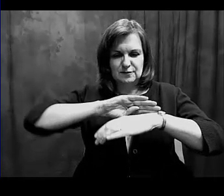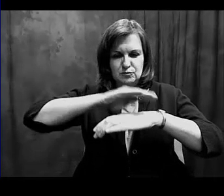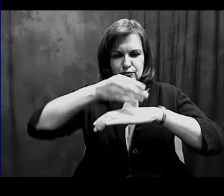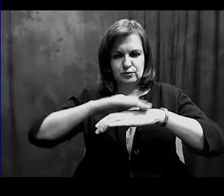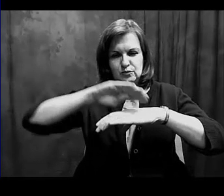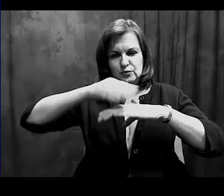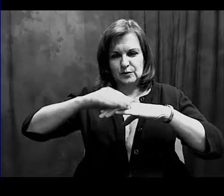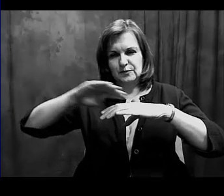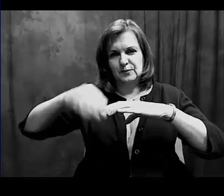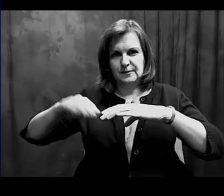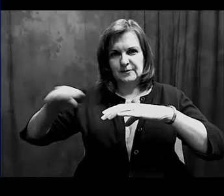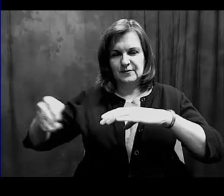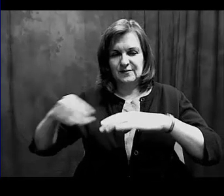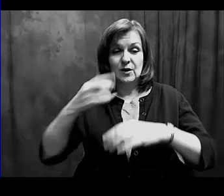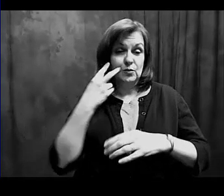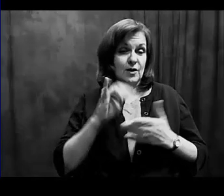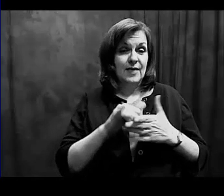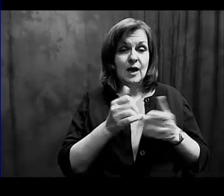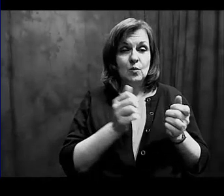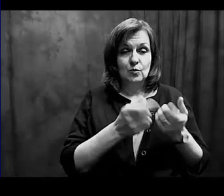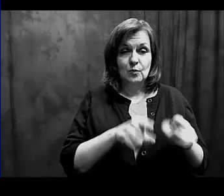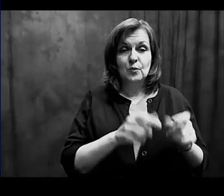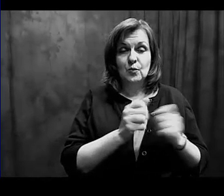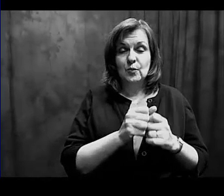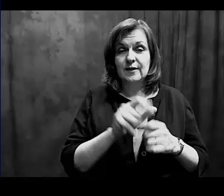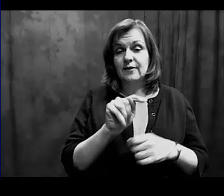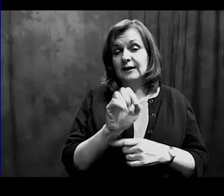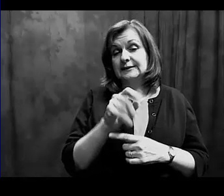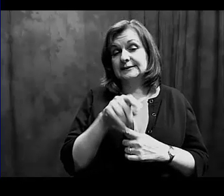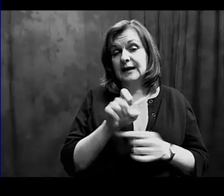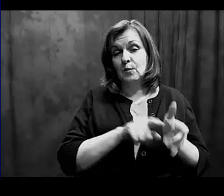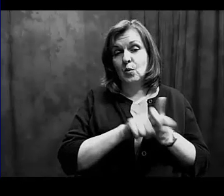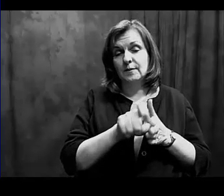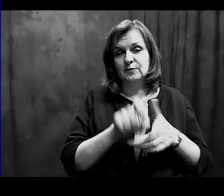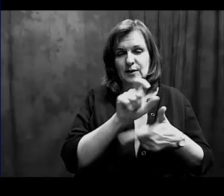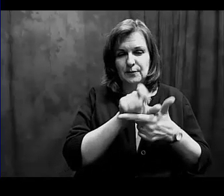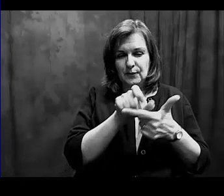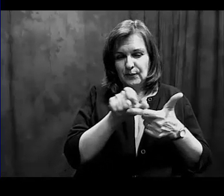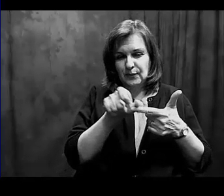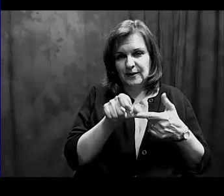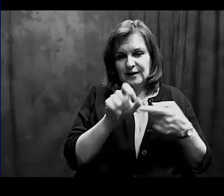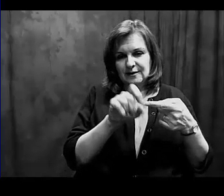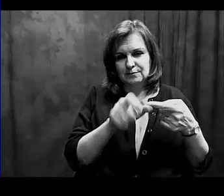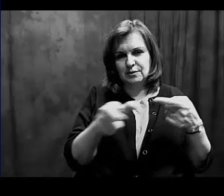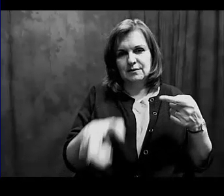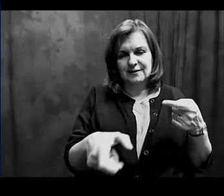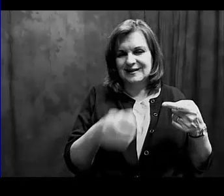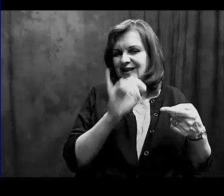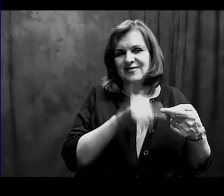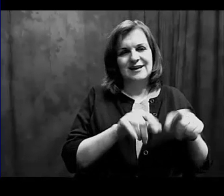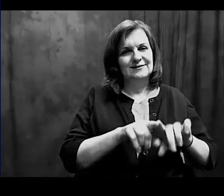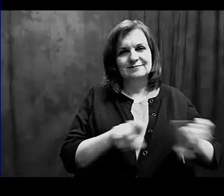OK we saw that in tapeworms. We saw of what look like pieces or segments. This is different